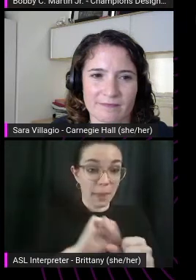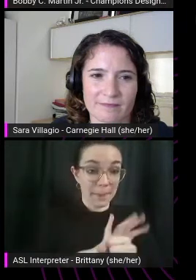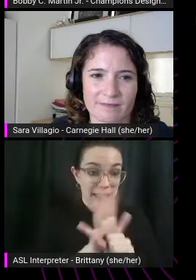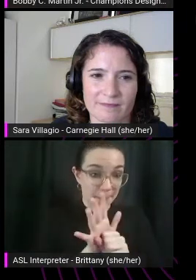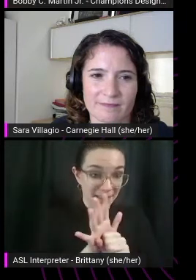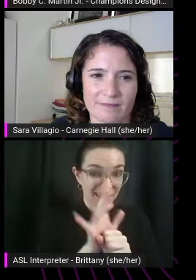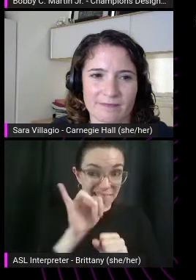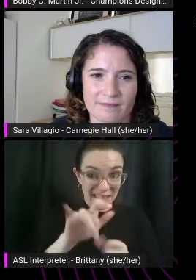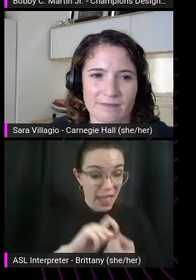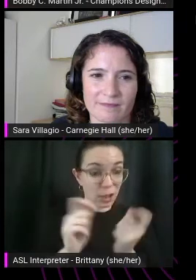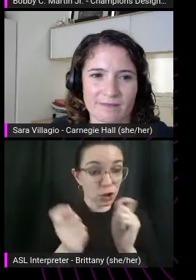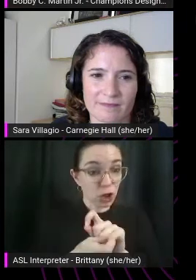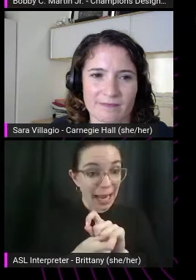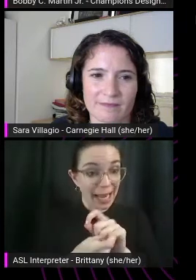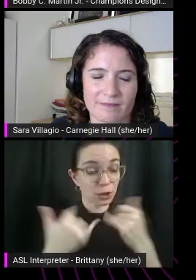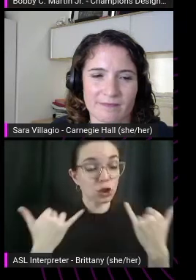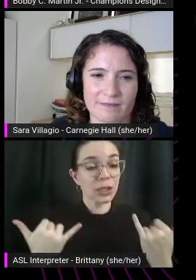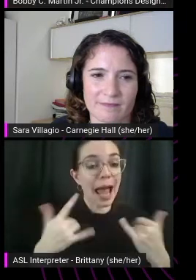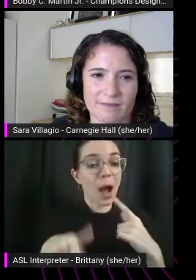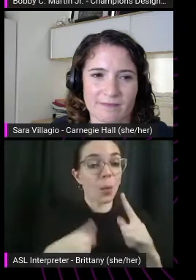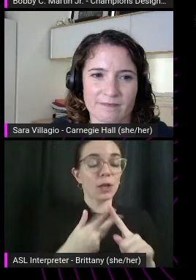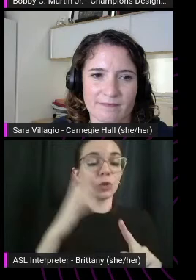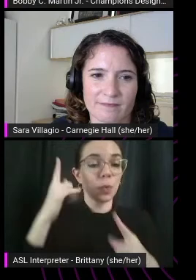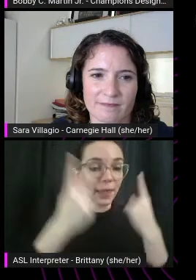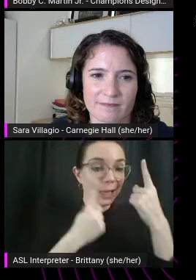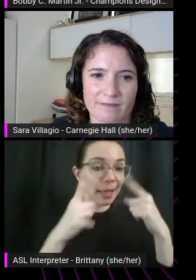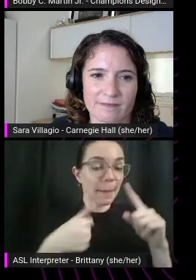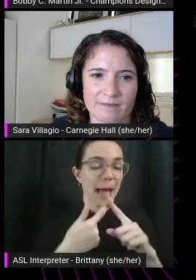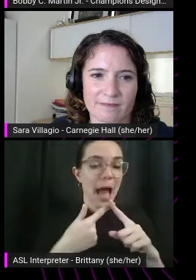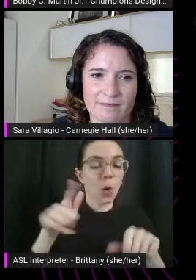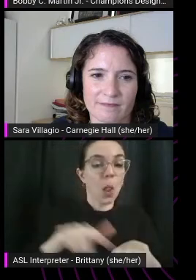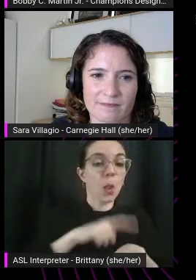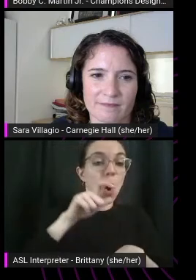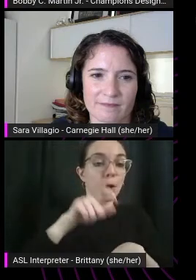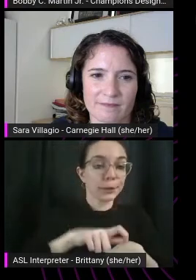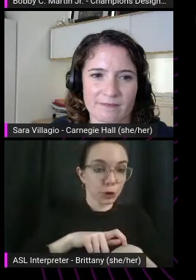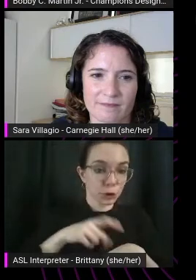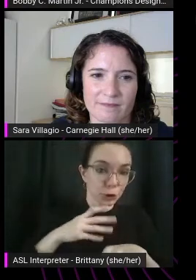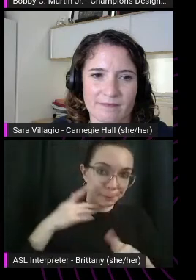when you start to think about the long-term goals, when you start to think about the long game?